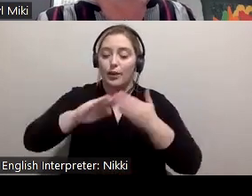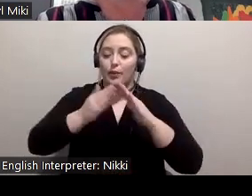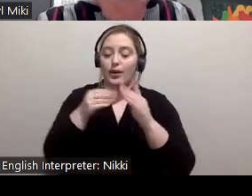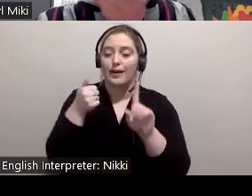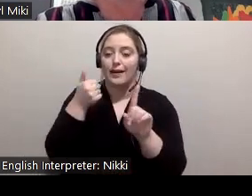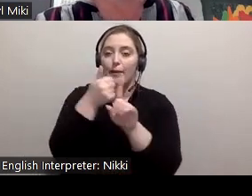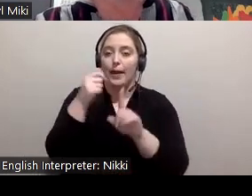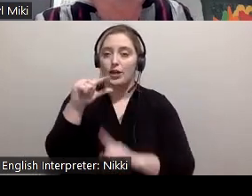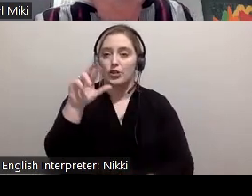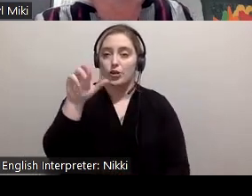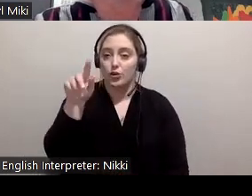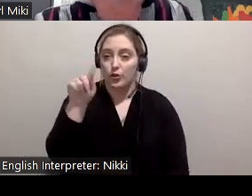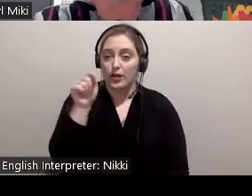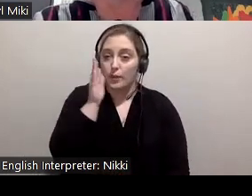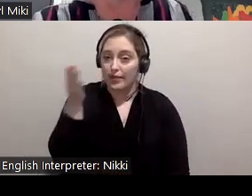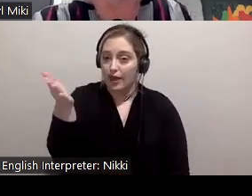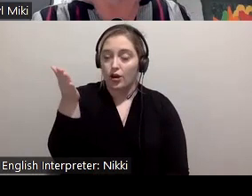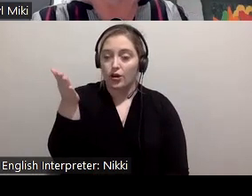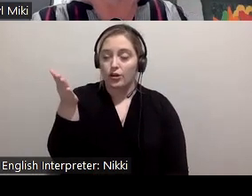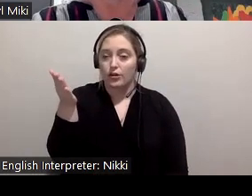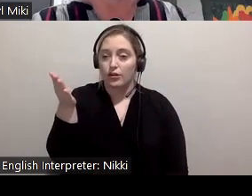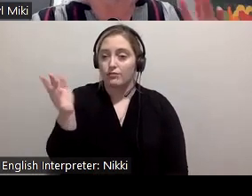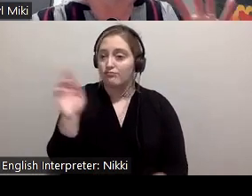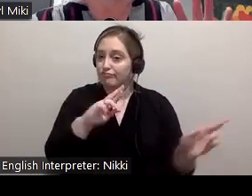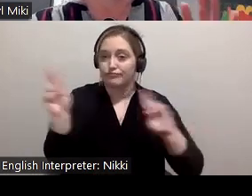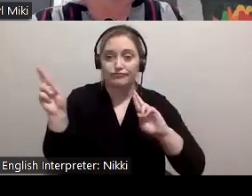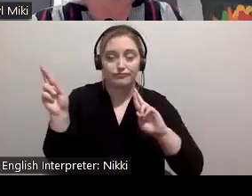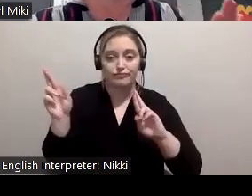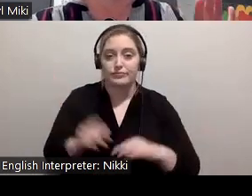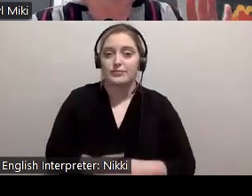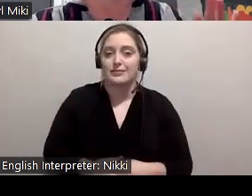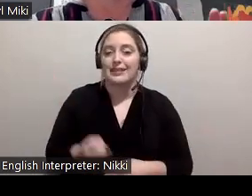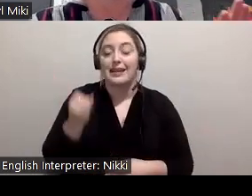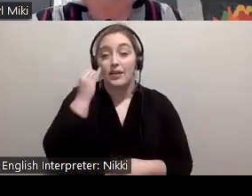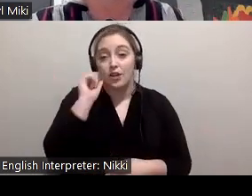and it would open for you. If you don't have currently have